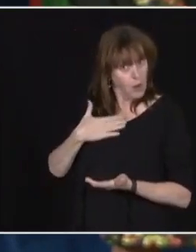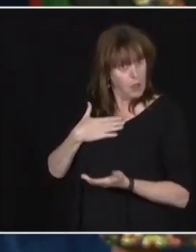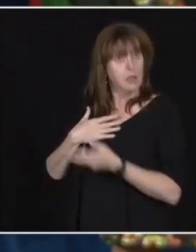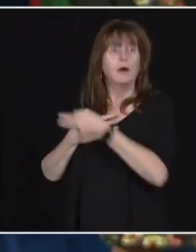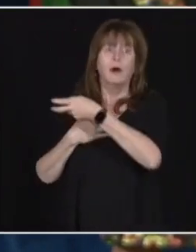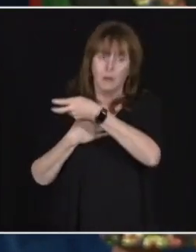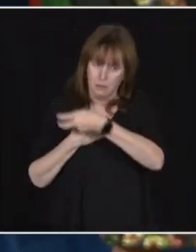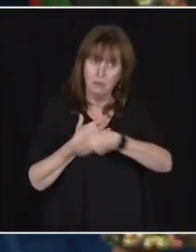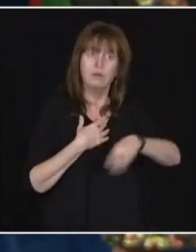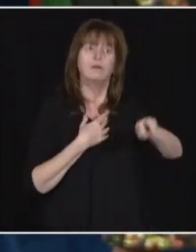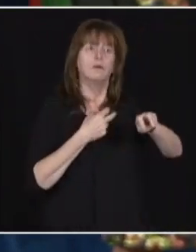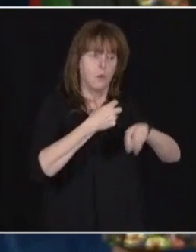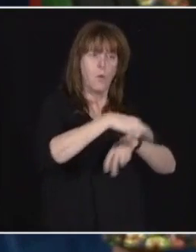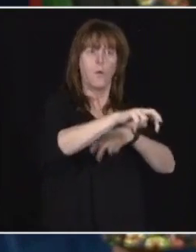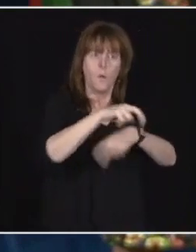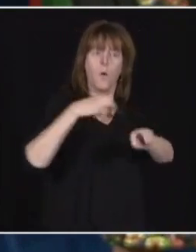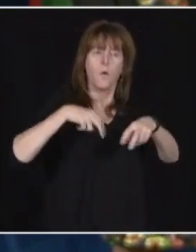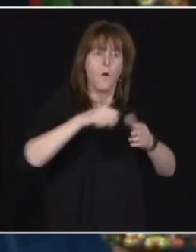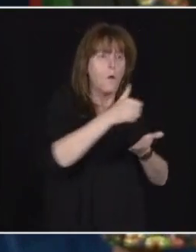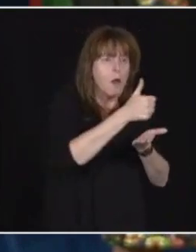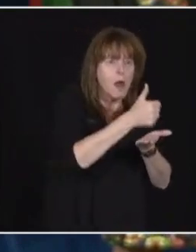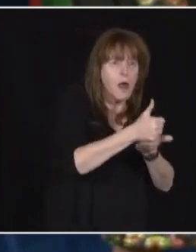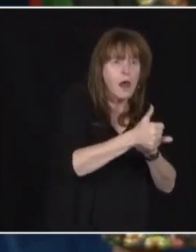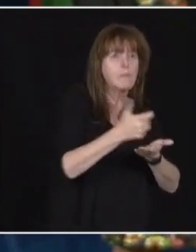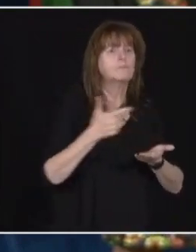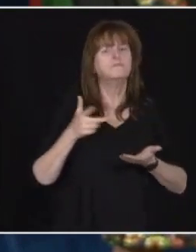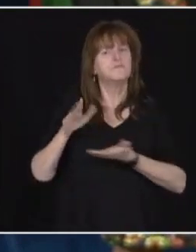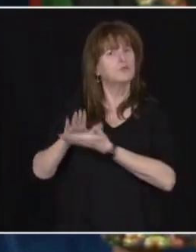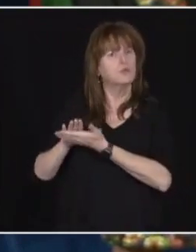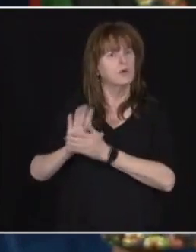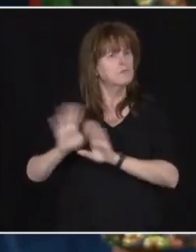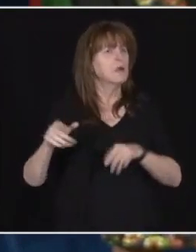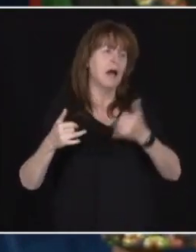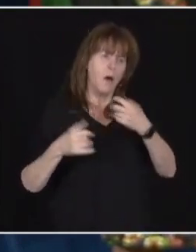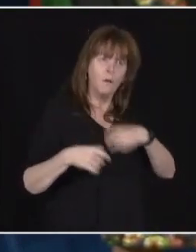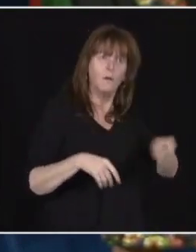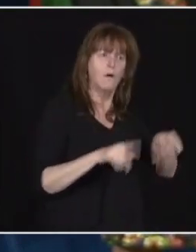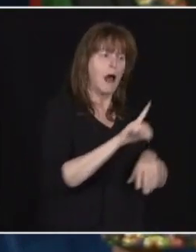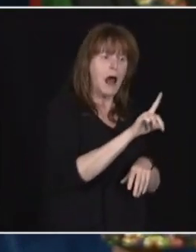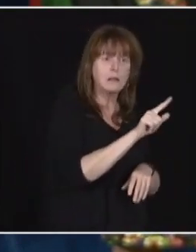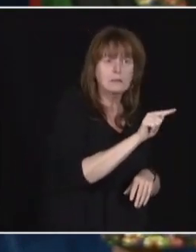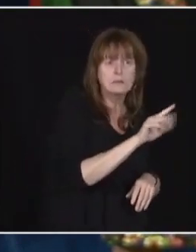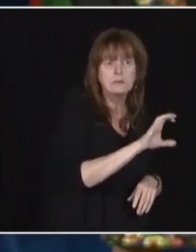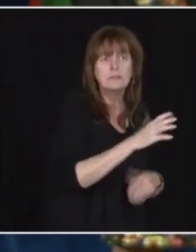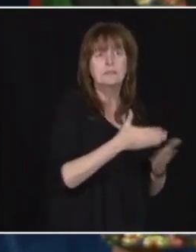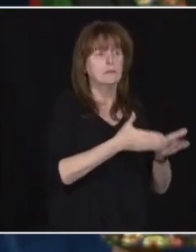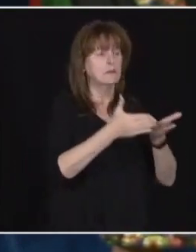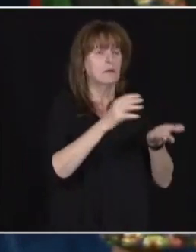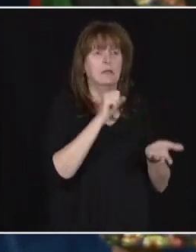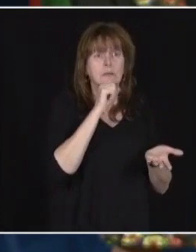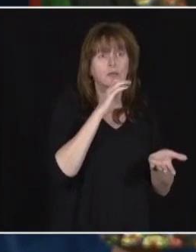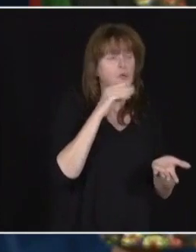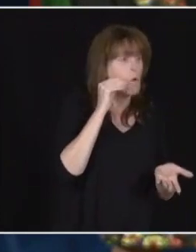sector to assist our most vulnerable. Our schools